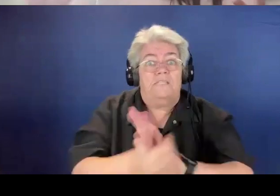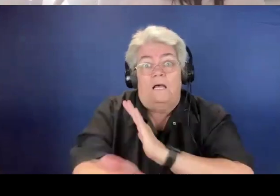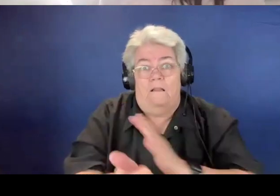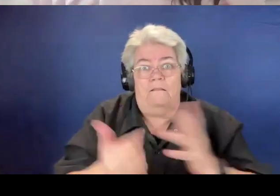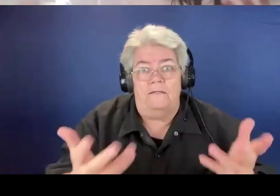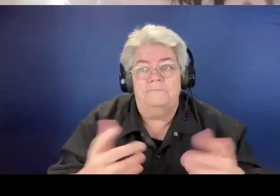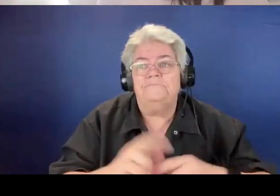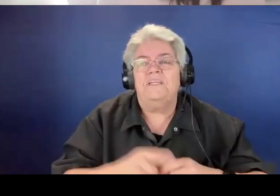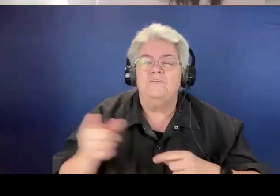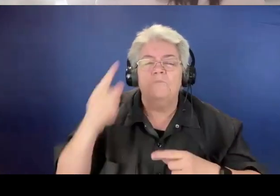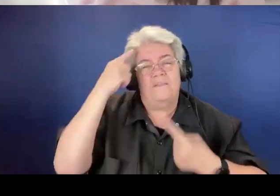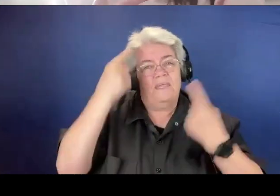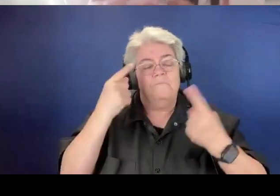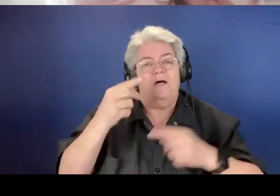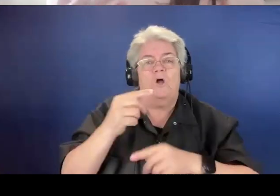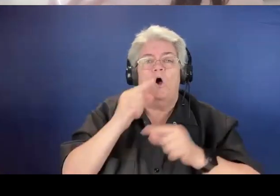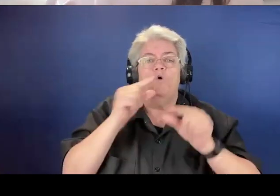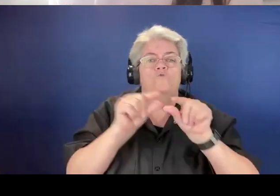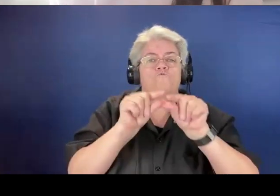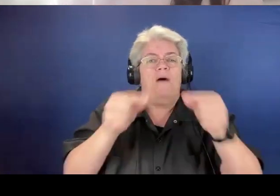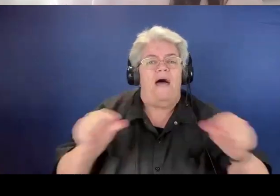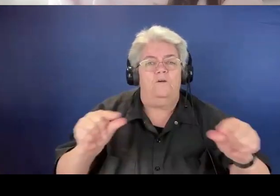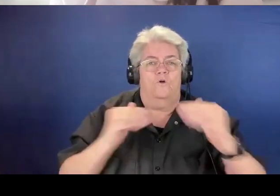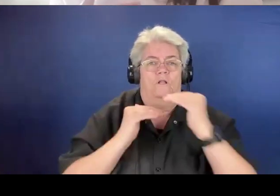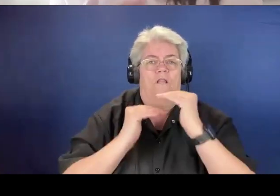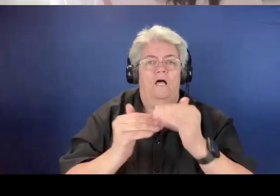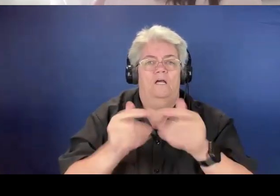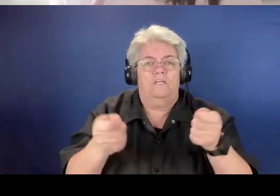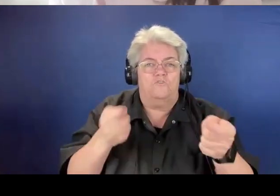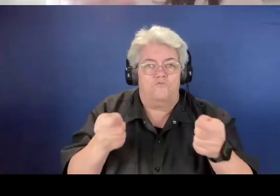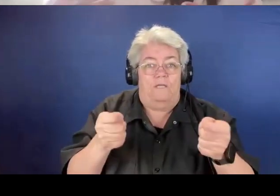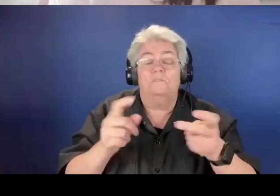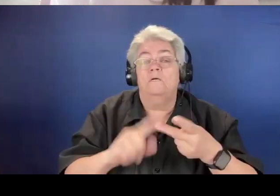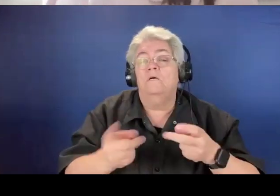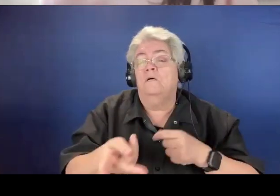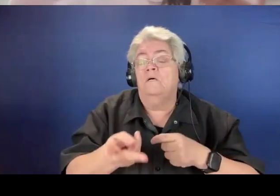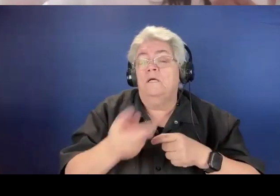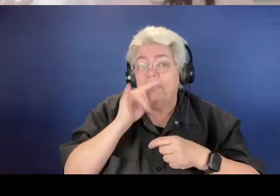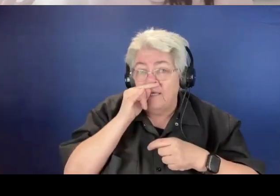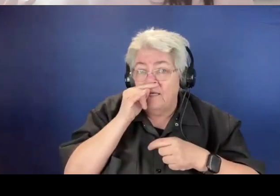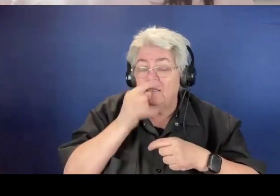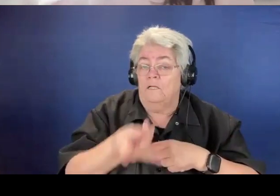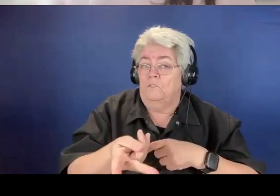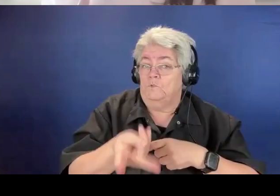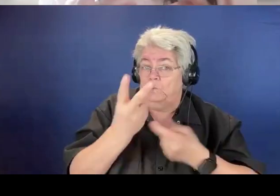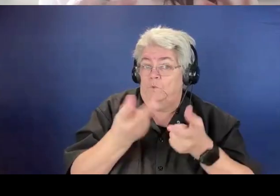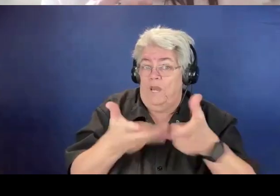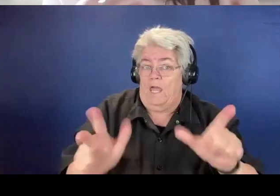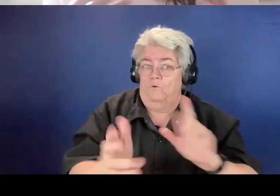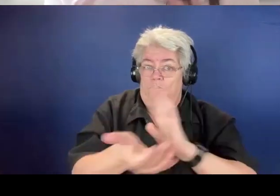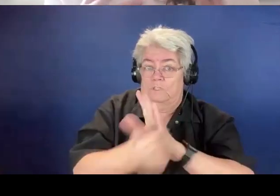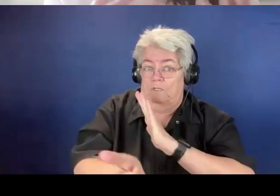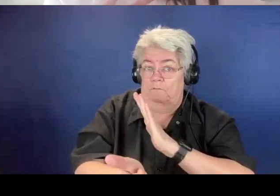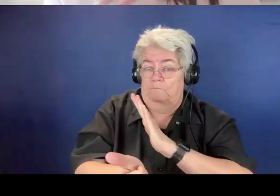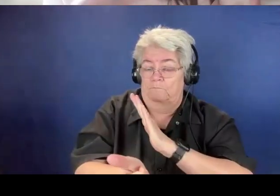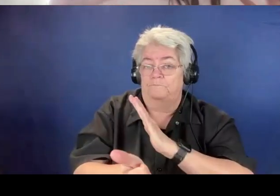by grammatical constraints? And what that means is that a bilingual speaker knows which parts of the